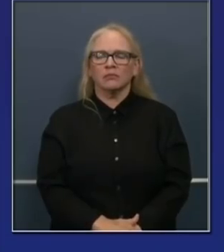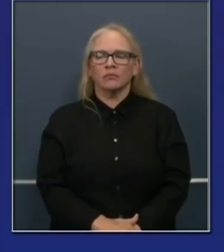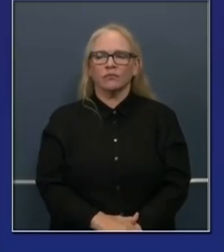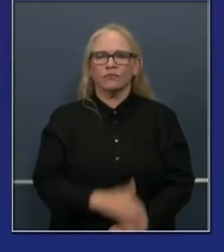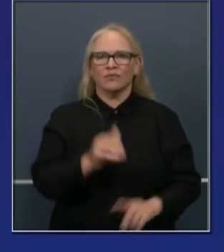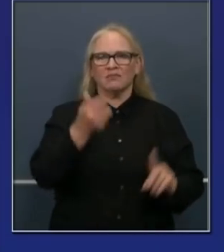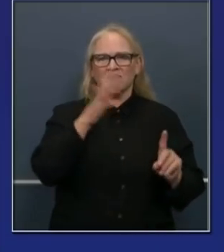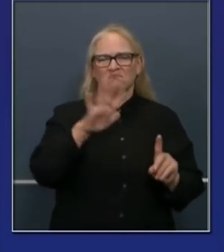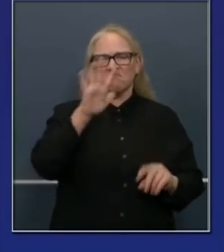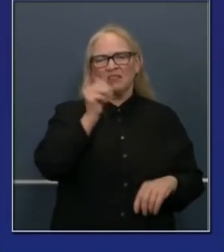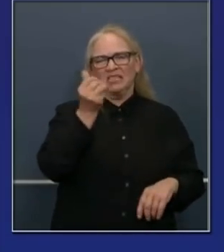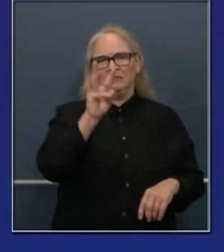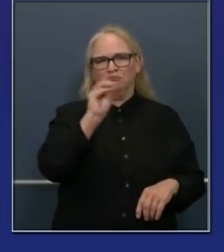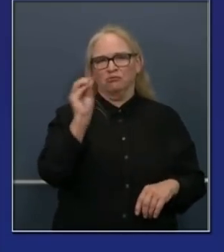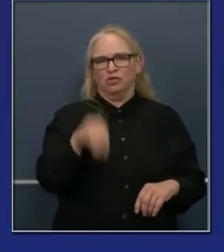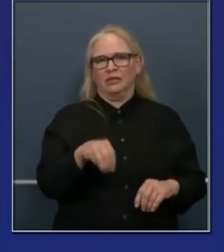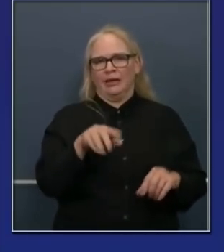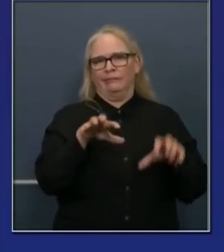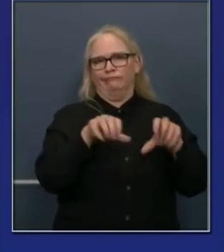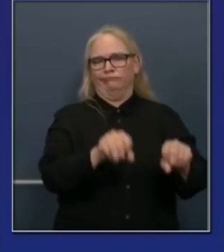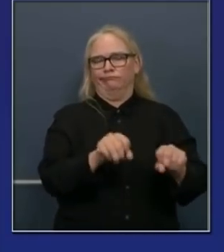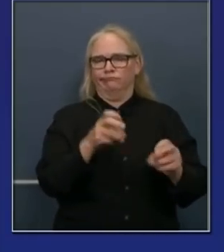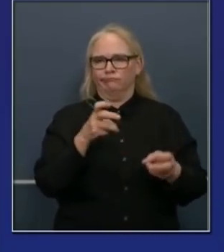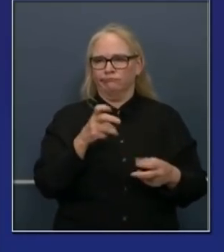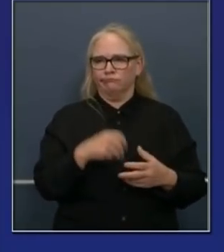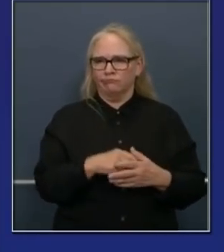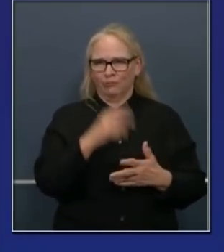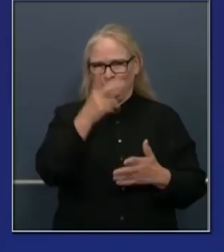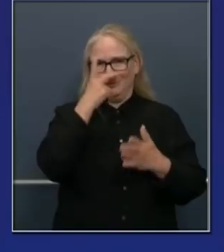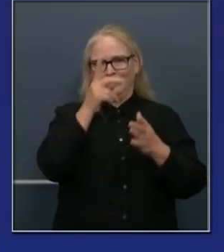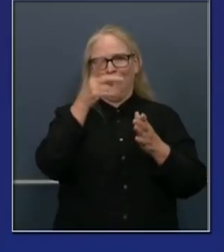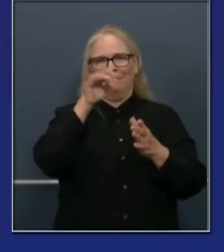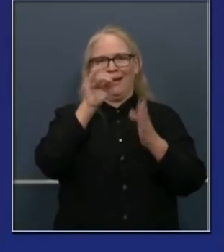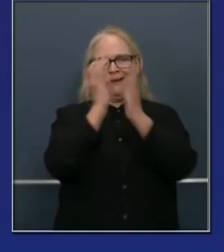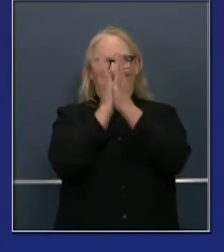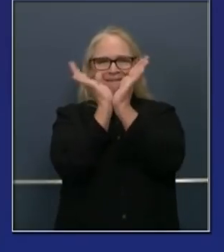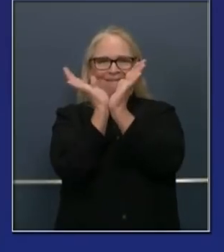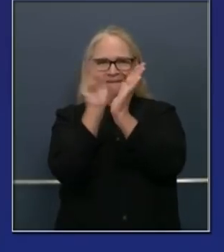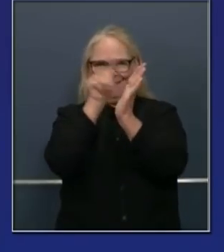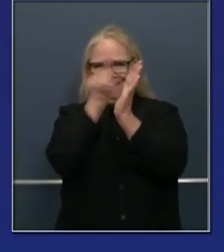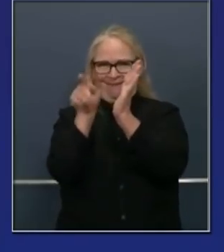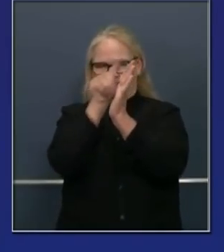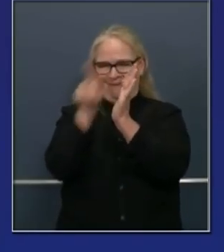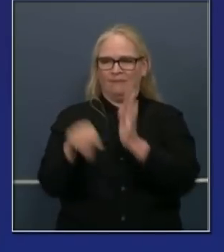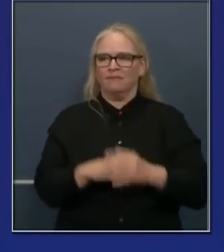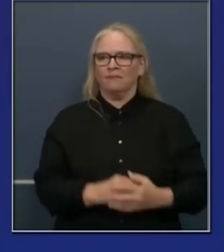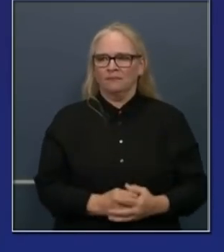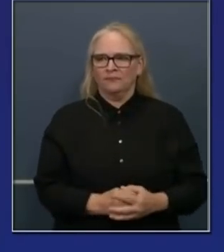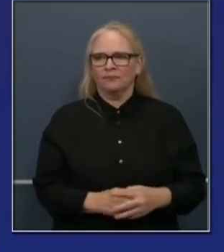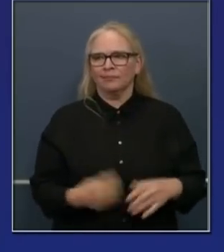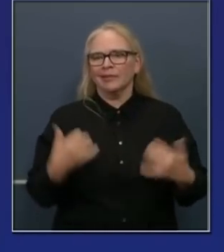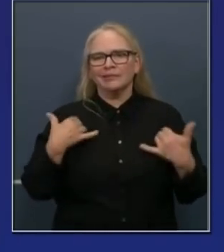TOTAL ASSET BASED ON ICUS AND NICU BEDS, 11,711. THAT'S HOLDING ABOUT 16% WHICH